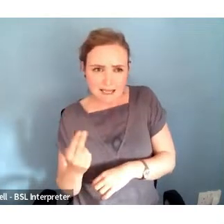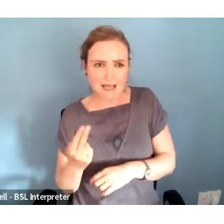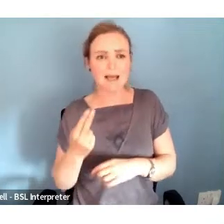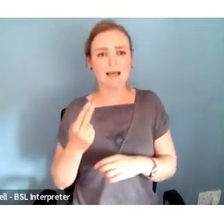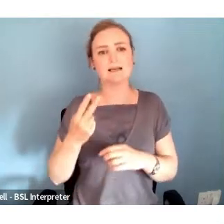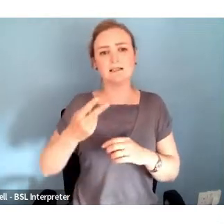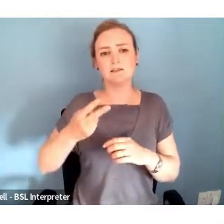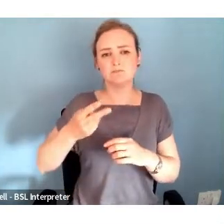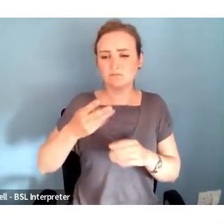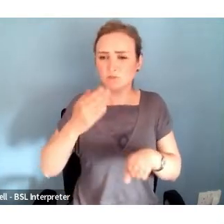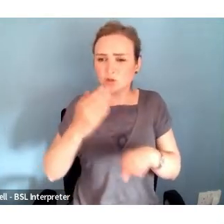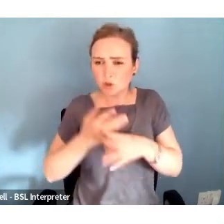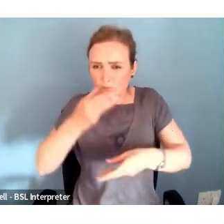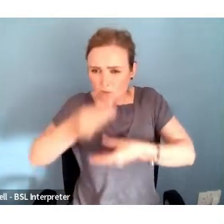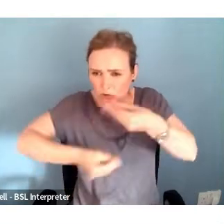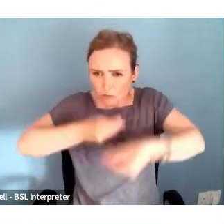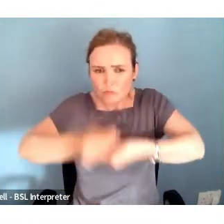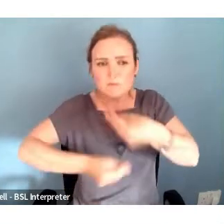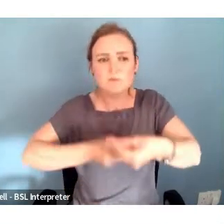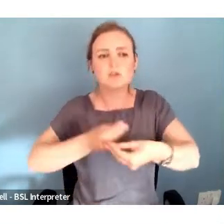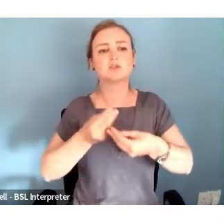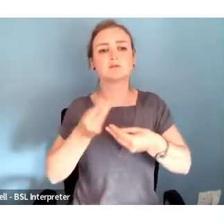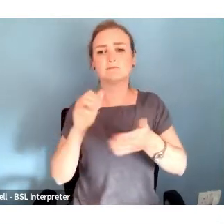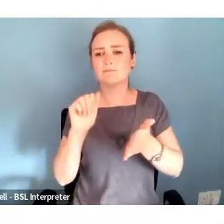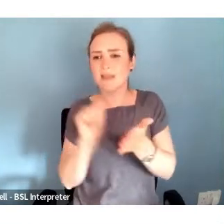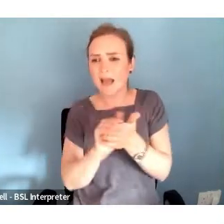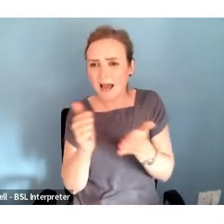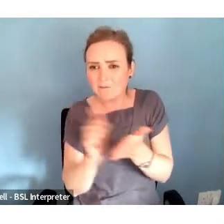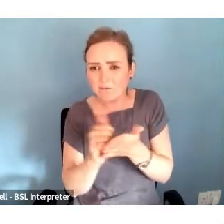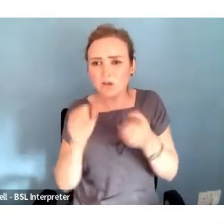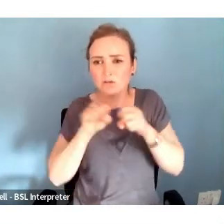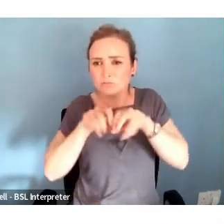where to advertise and how to establish credibility as an inclusive